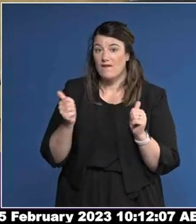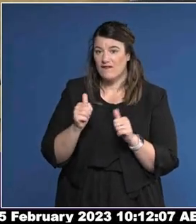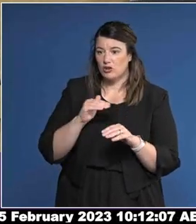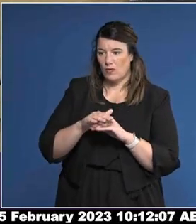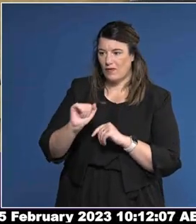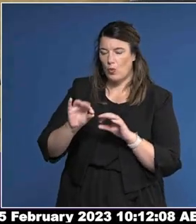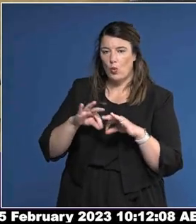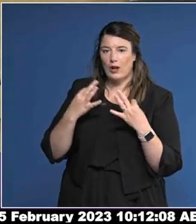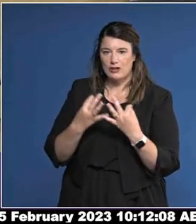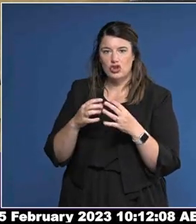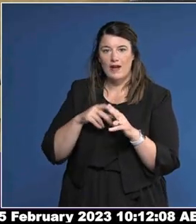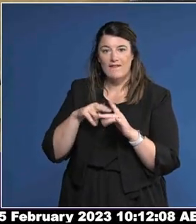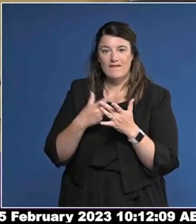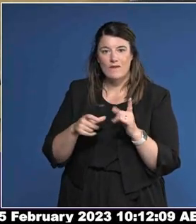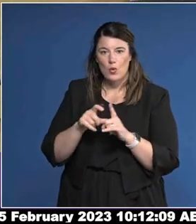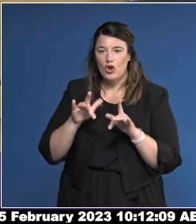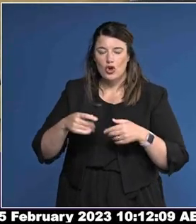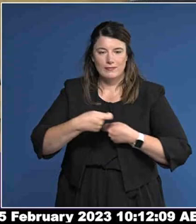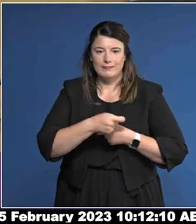it's yet to be published on the Royal Commission's website.